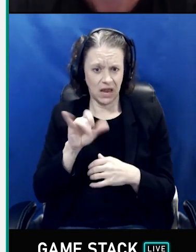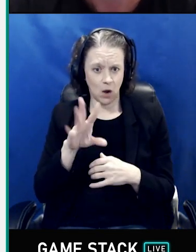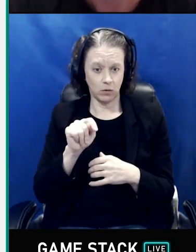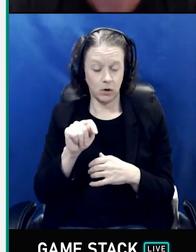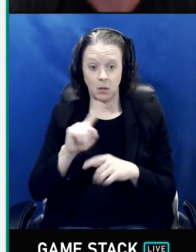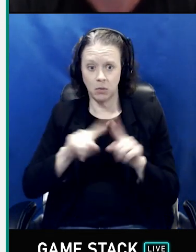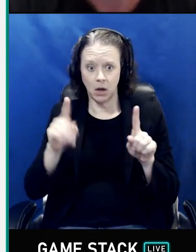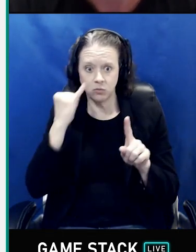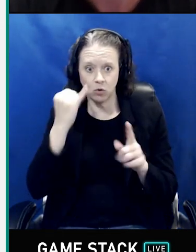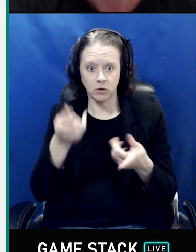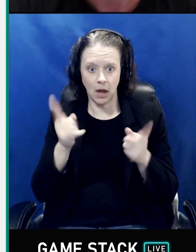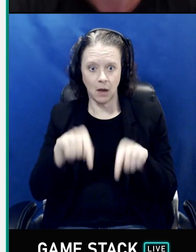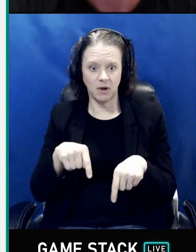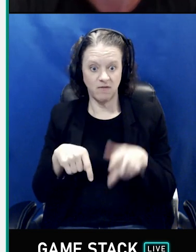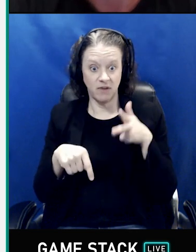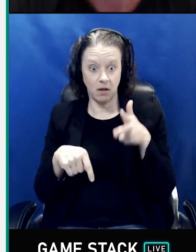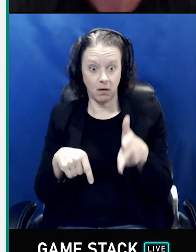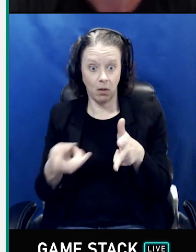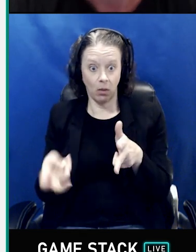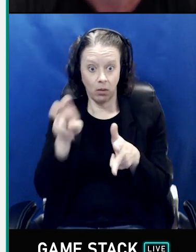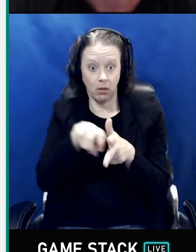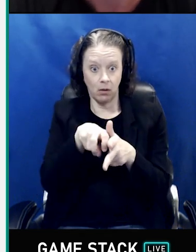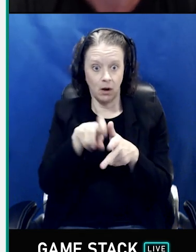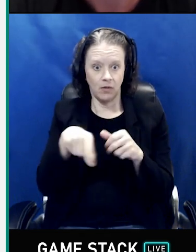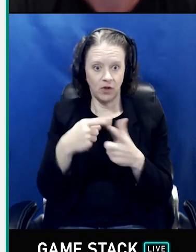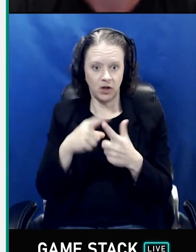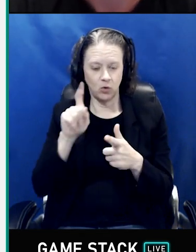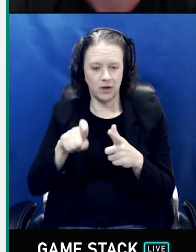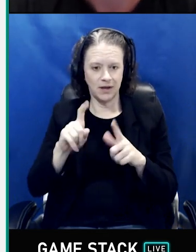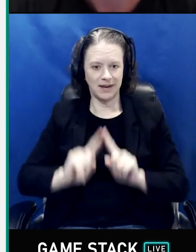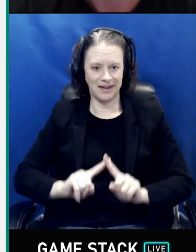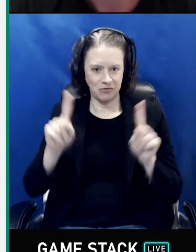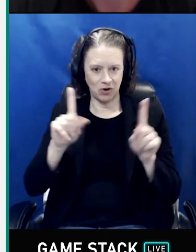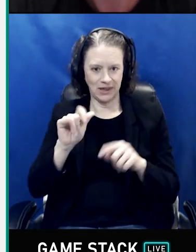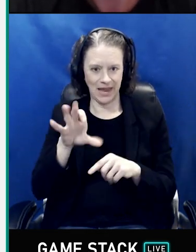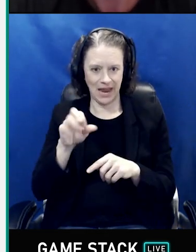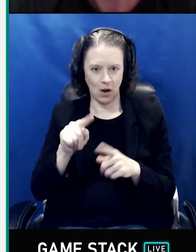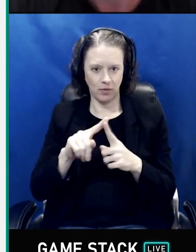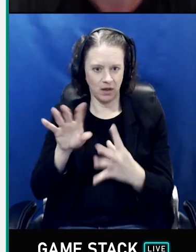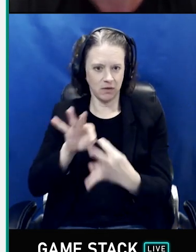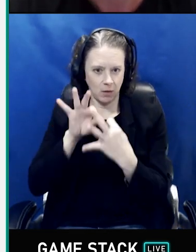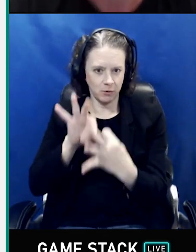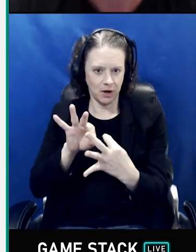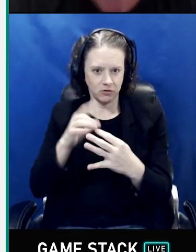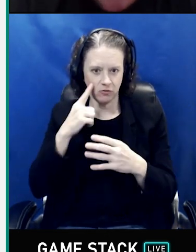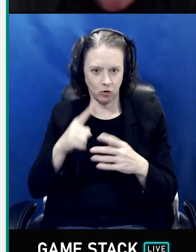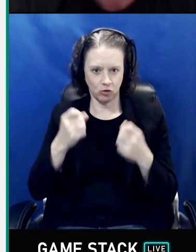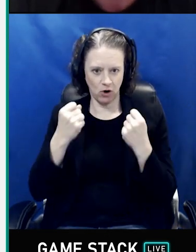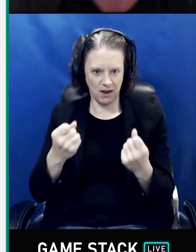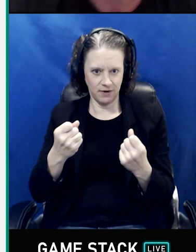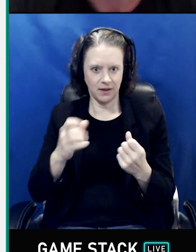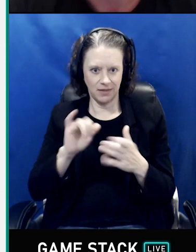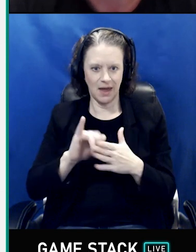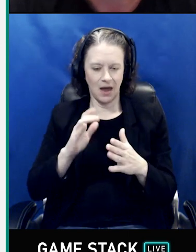a different layout, optimized for driving, will provide a better experience. You might even want to use a third set of